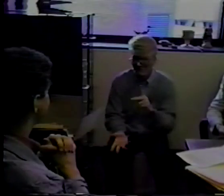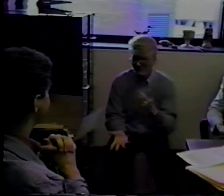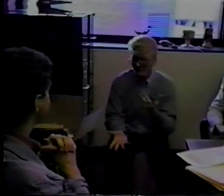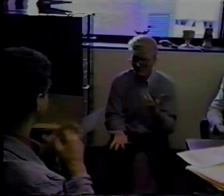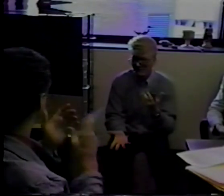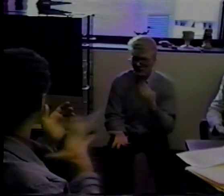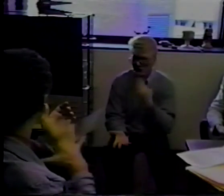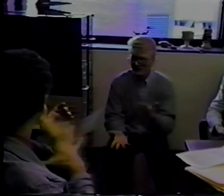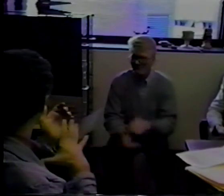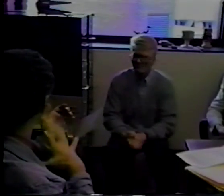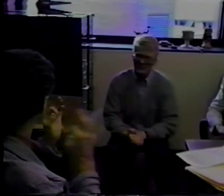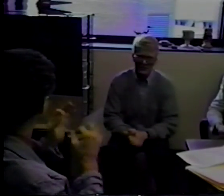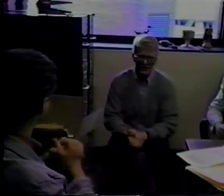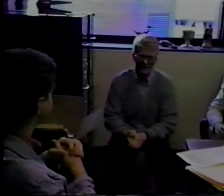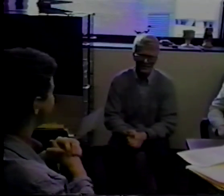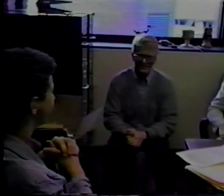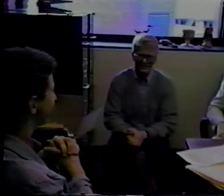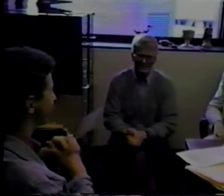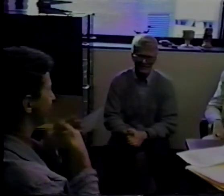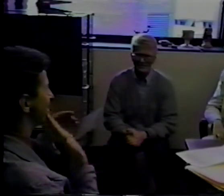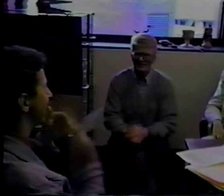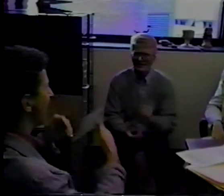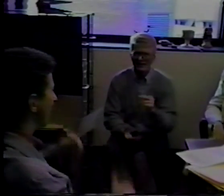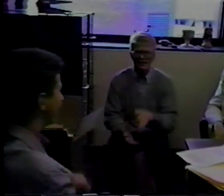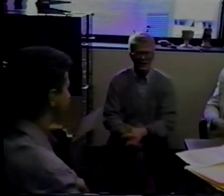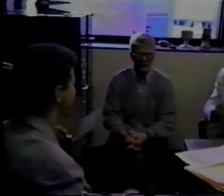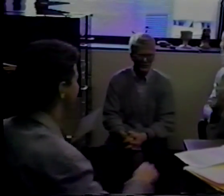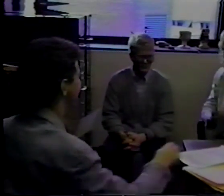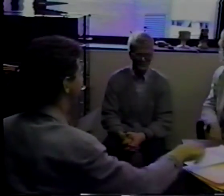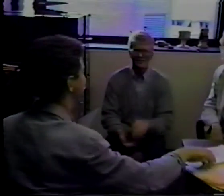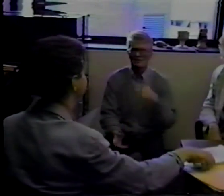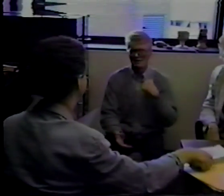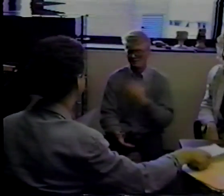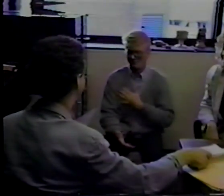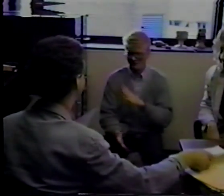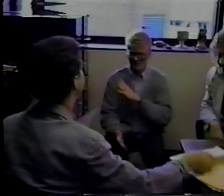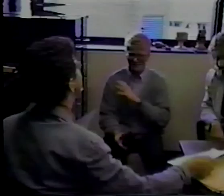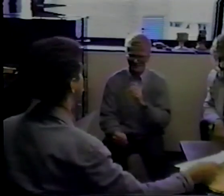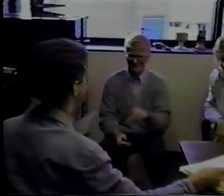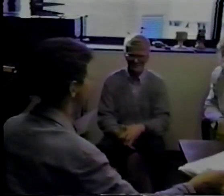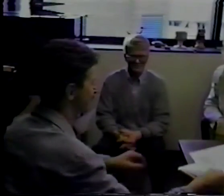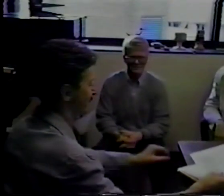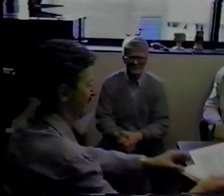Professor: Ok, good. Thank you Professor: My pleasure